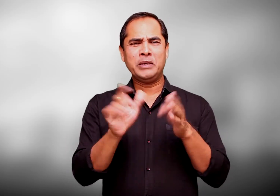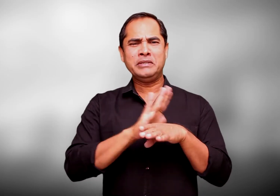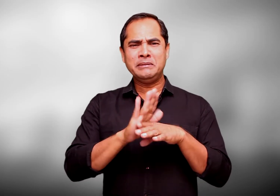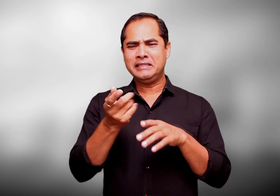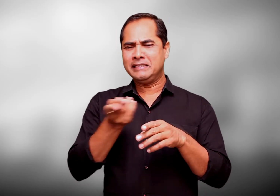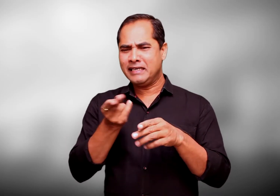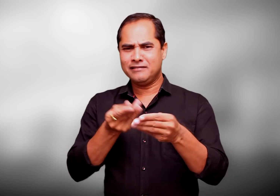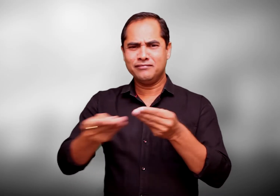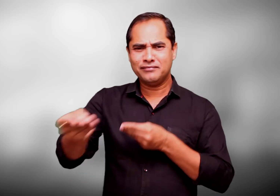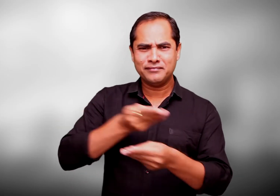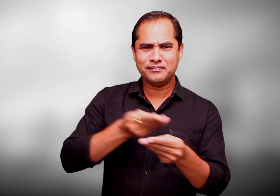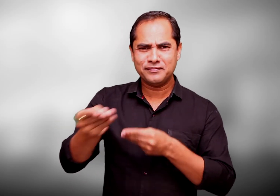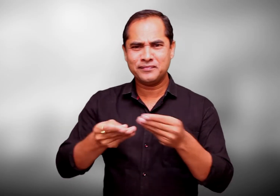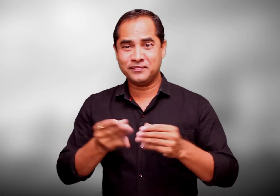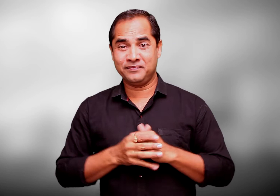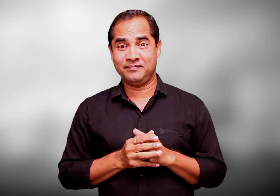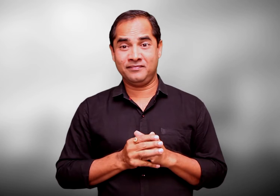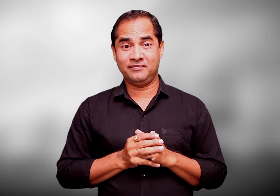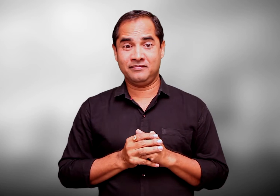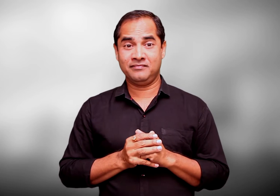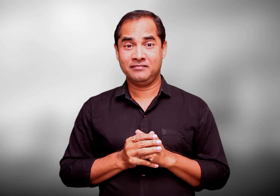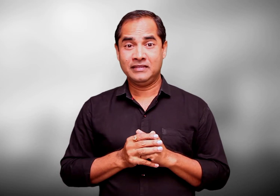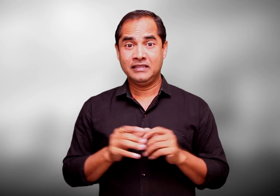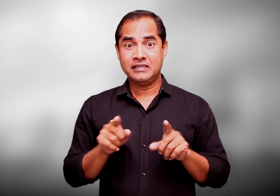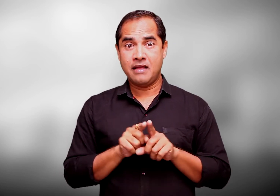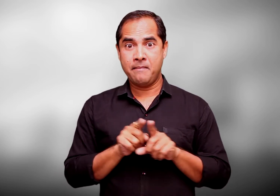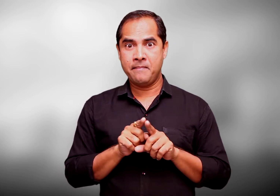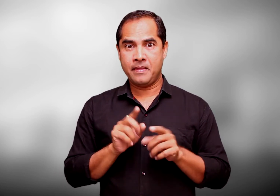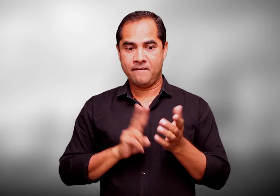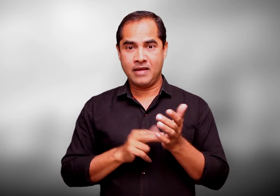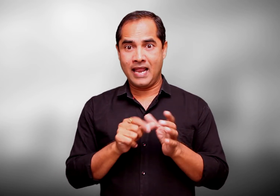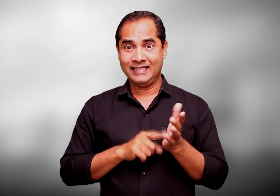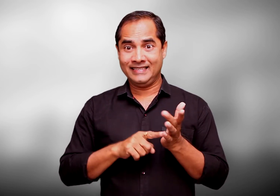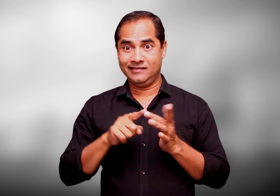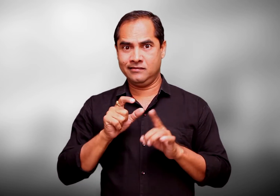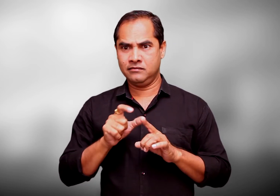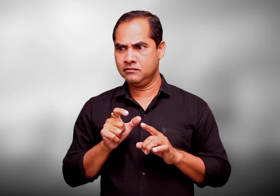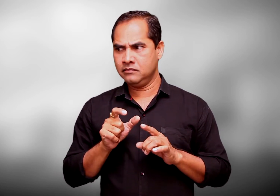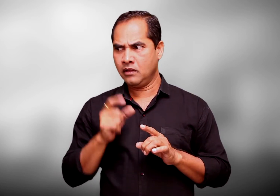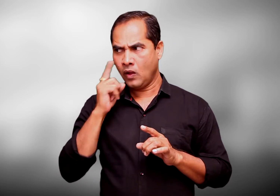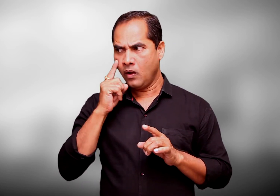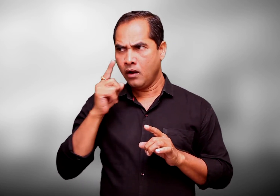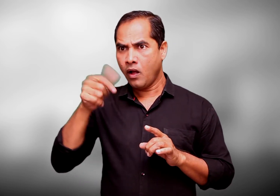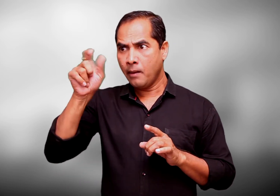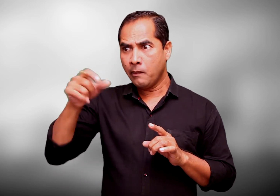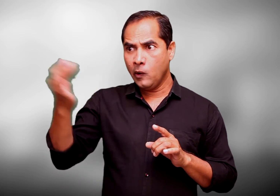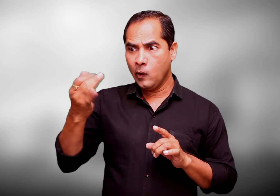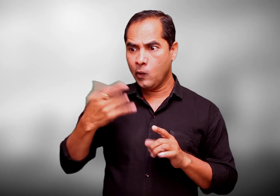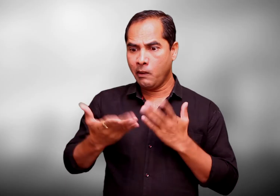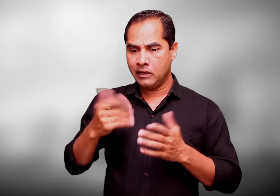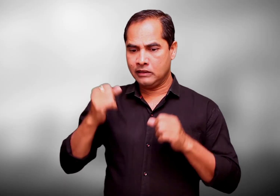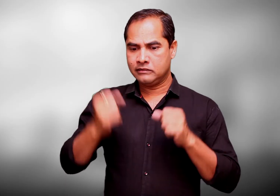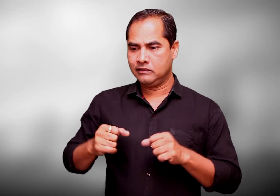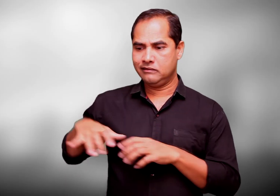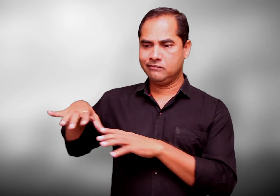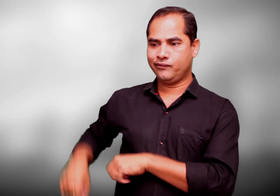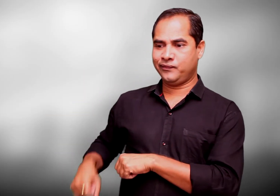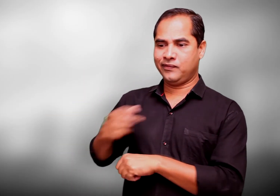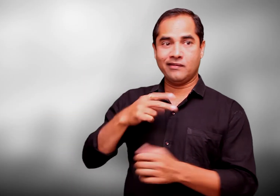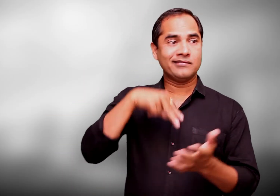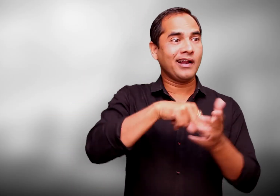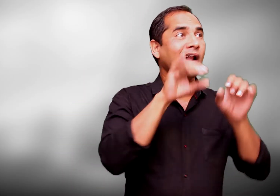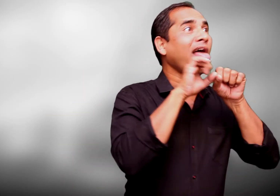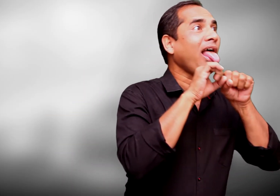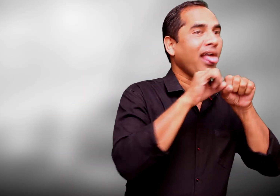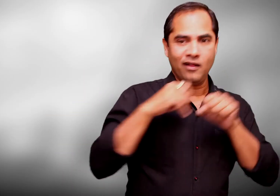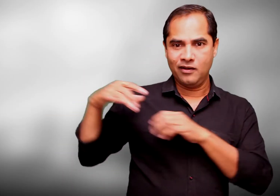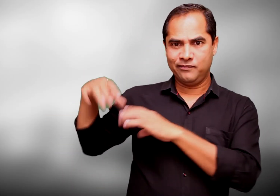busy for a time. Afraid of losing her seat, Valli finally sat down.